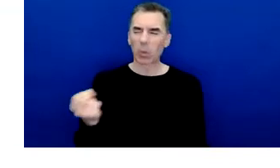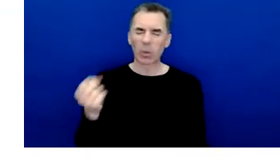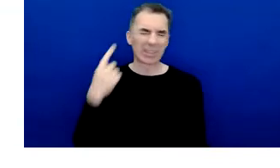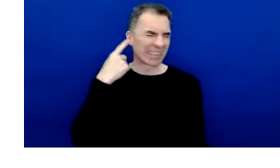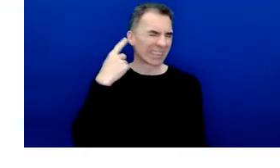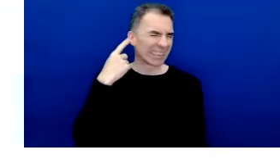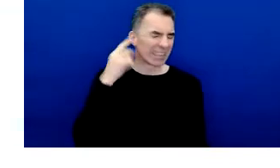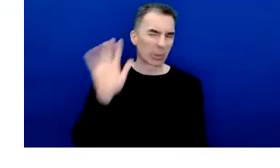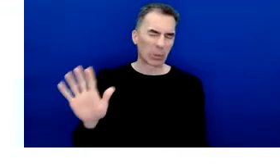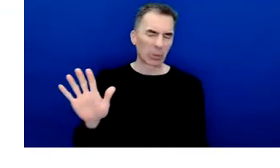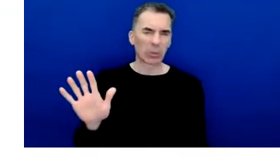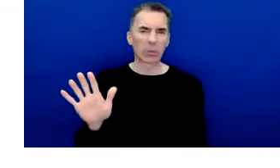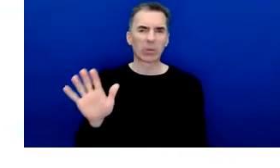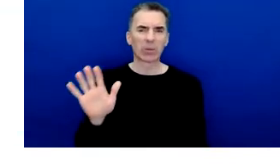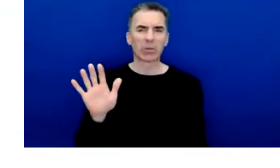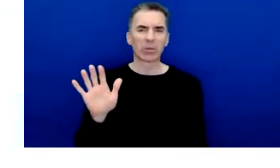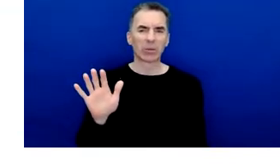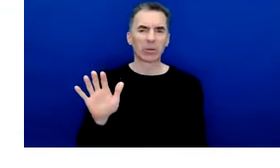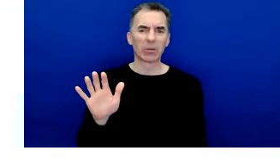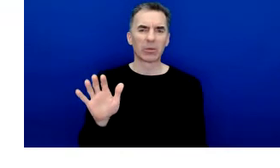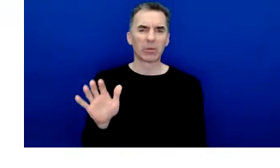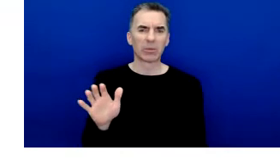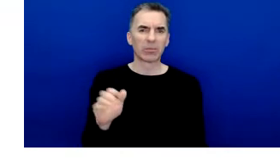Hold on. I've got some reverb